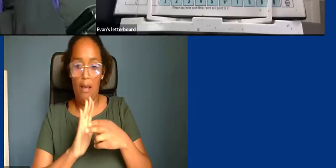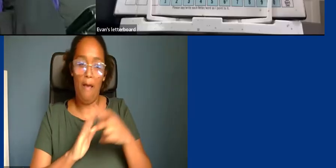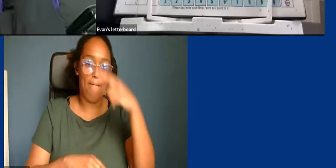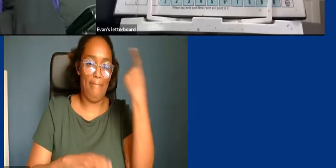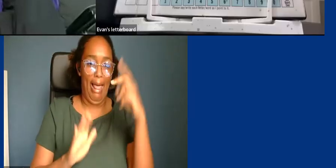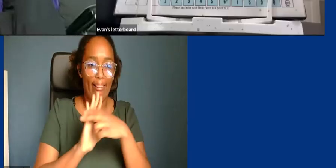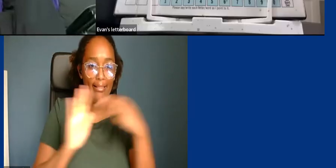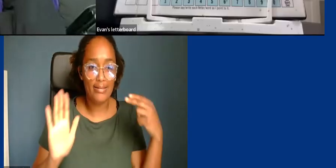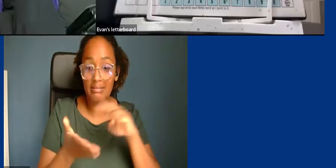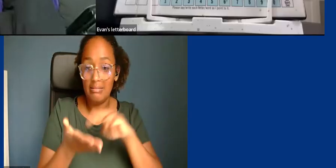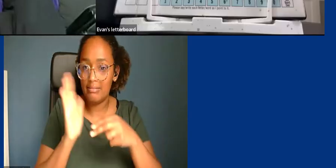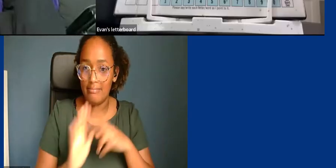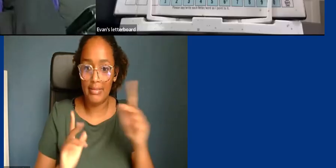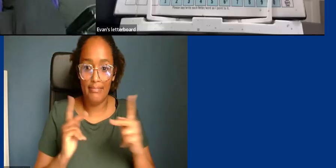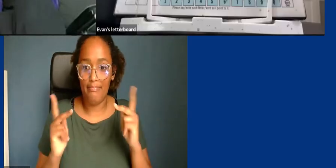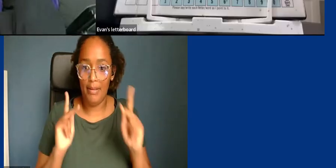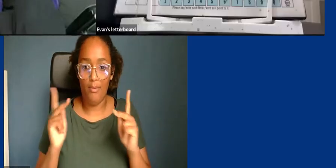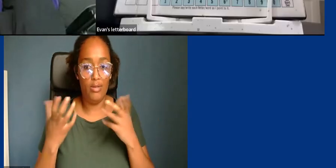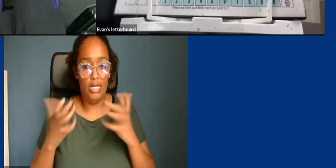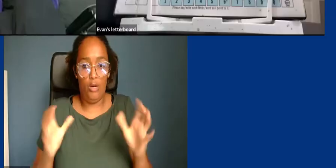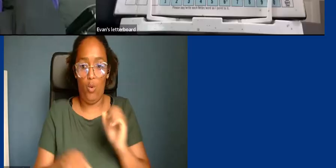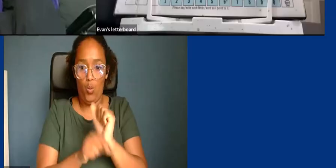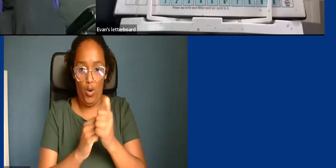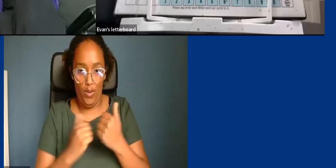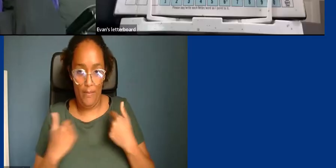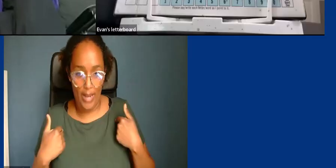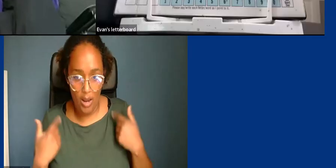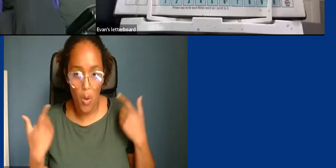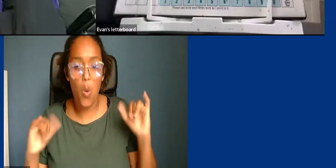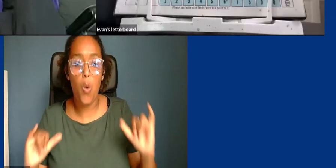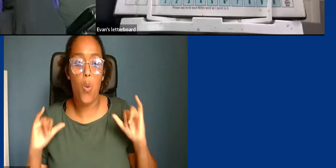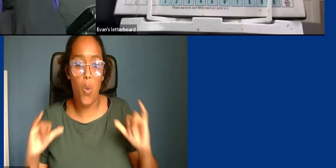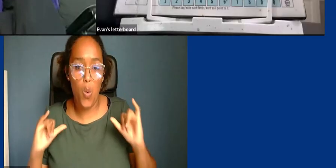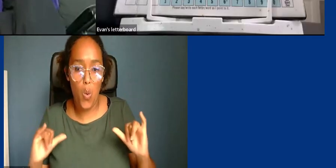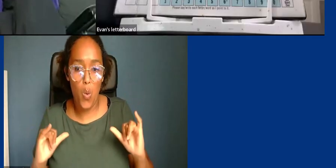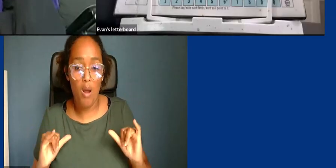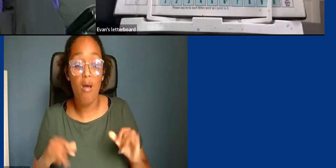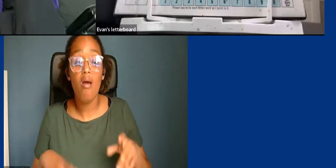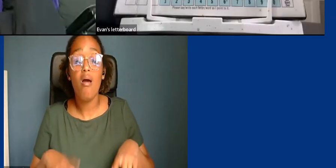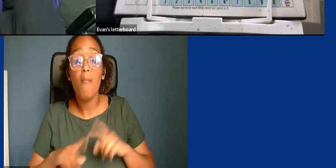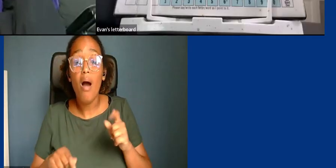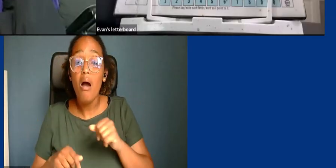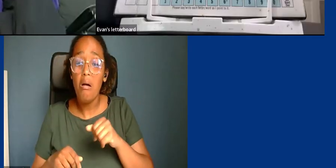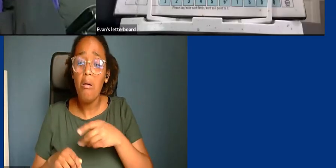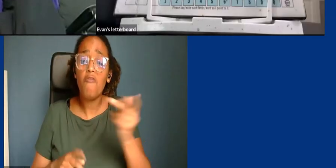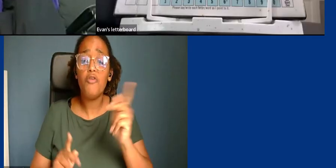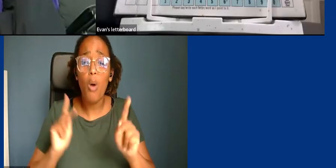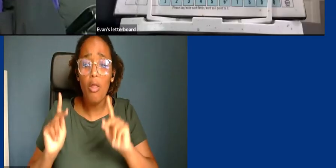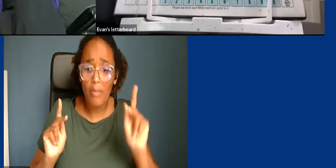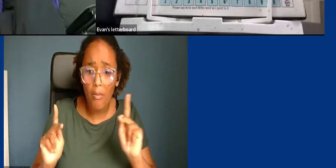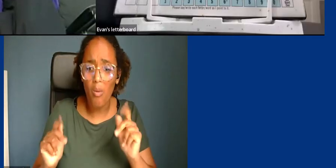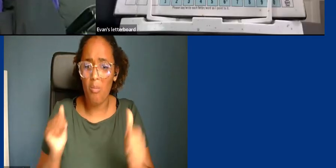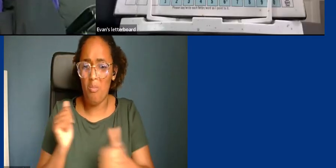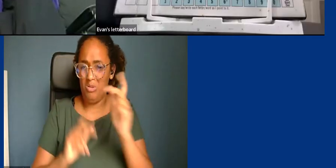sexual. Their sexuality is bred out of them by sex education classes and social views of disability.